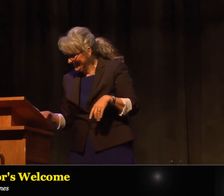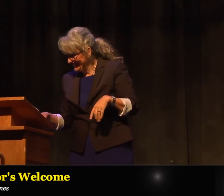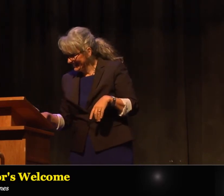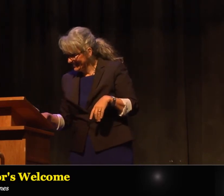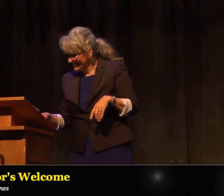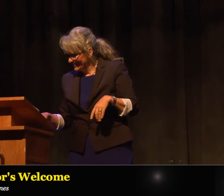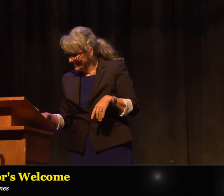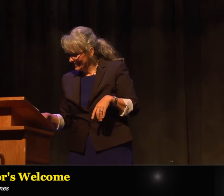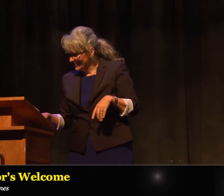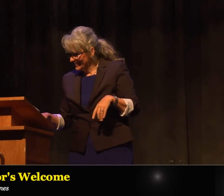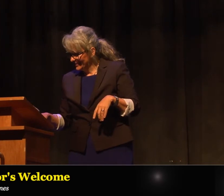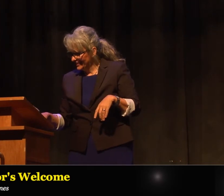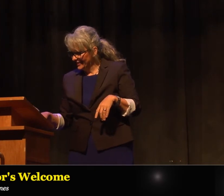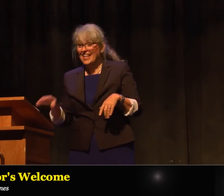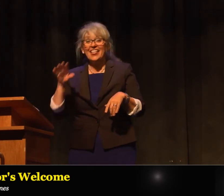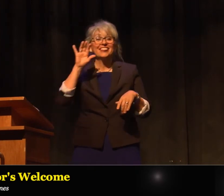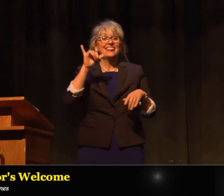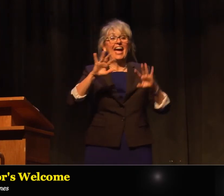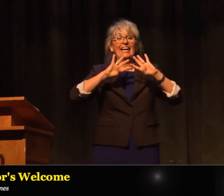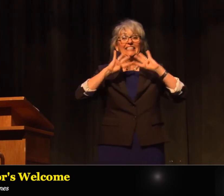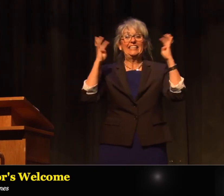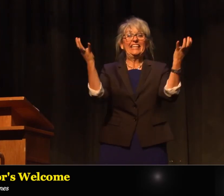All of those people were involved.